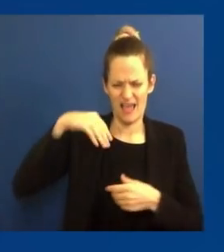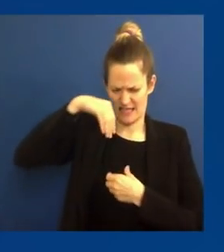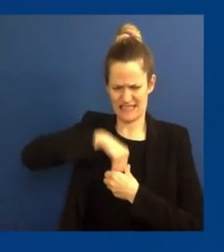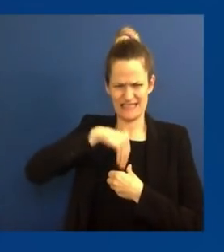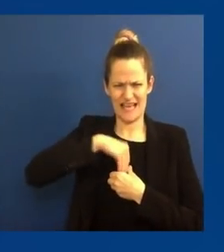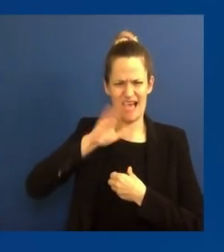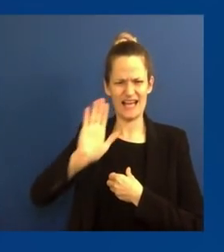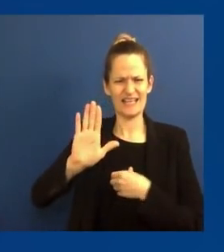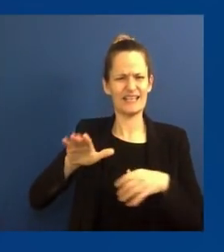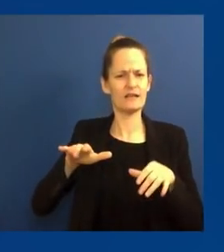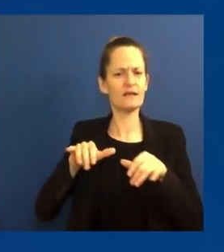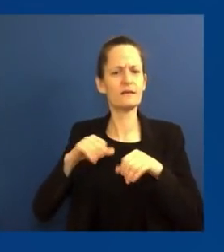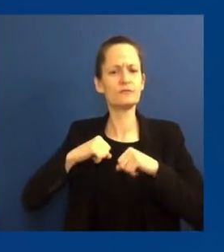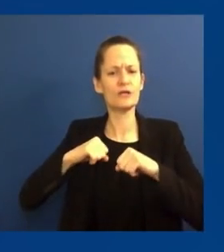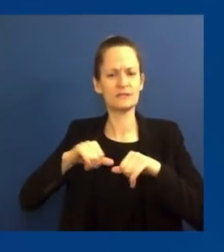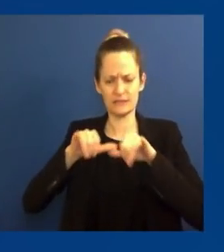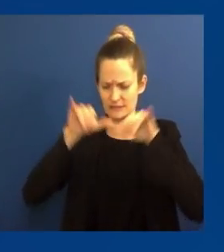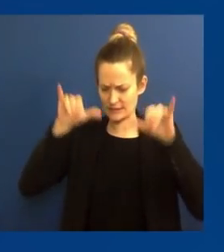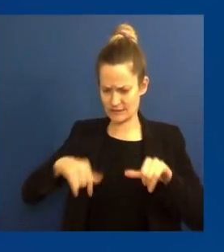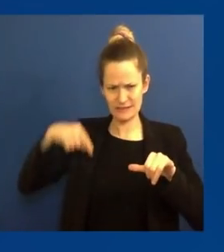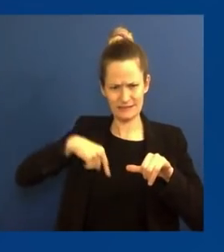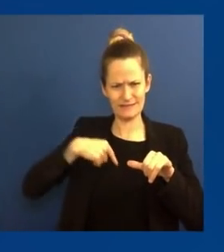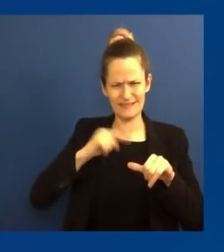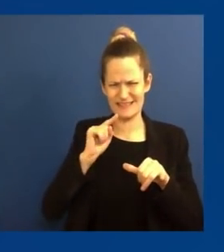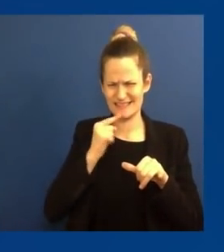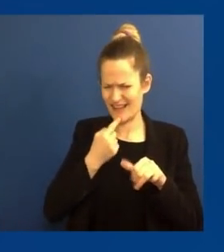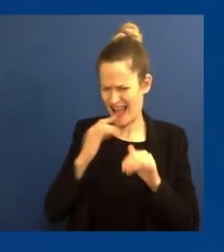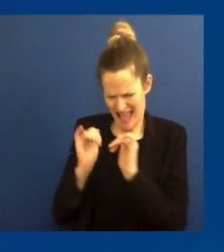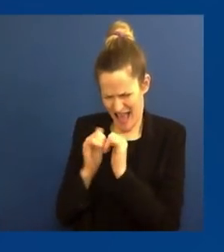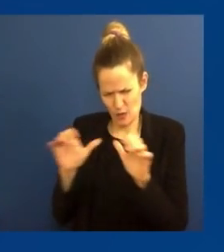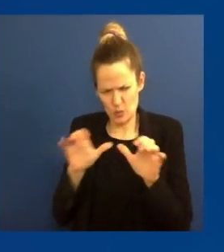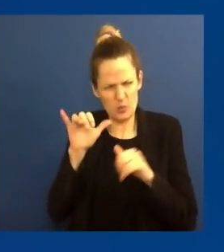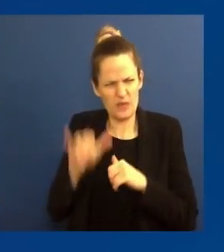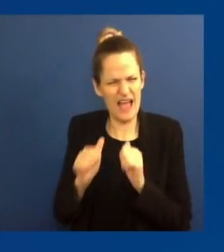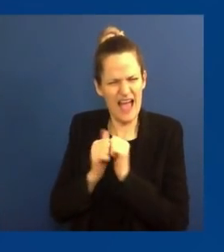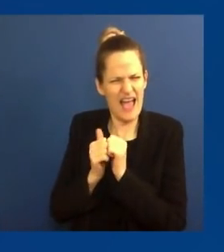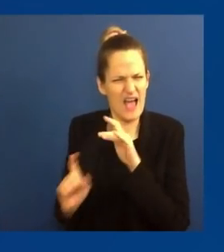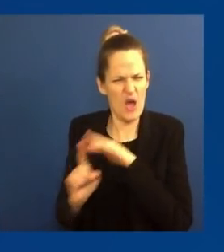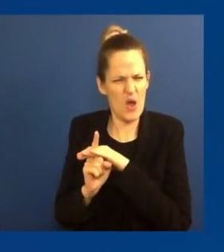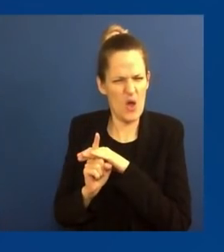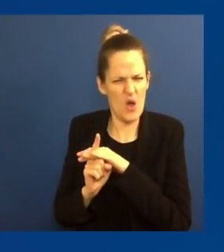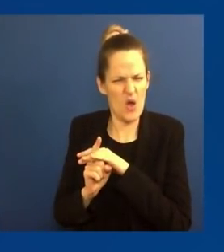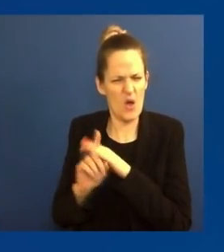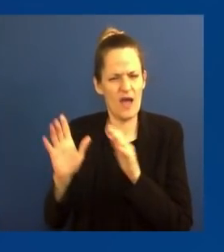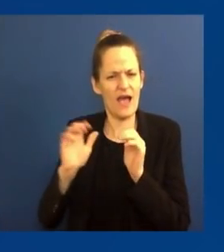for what Dr. Walensky just described clinically to you a moment ago?